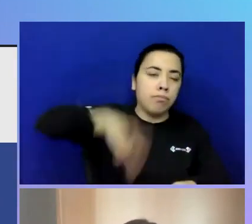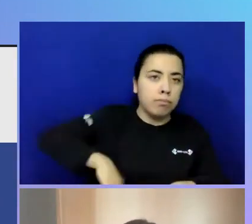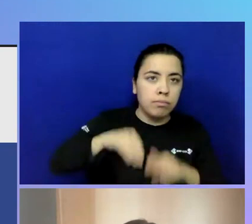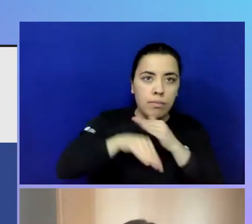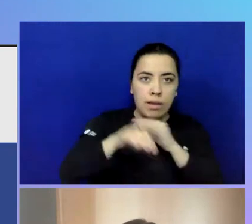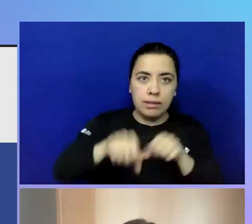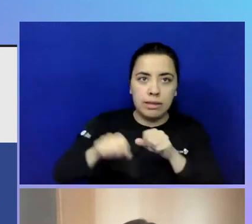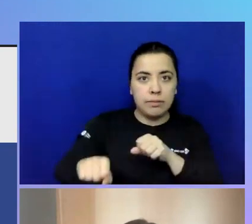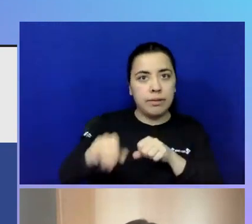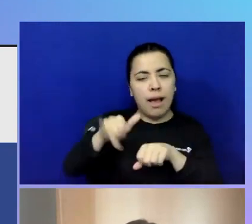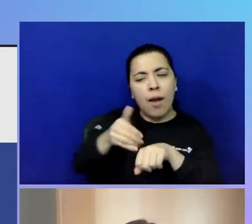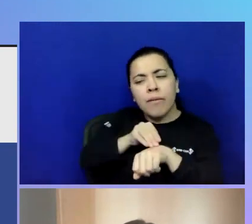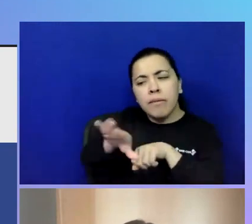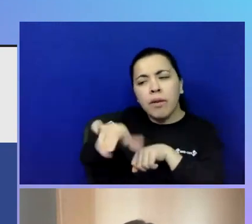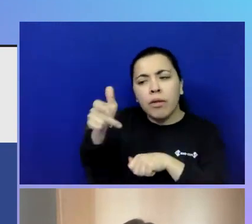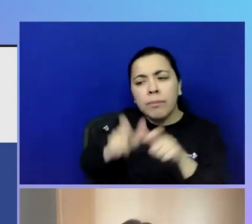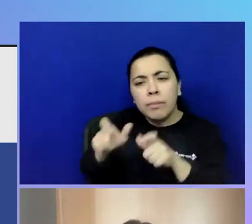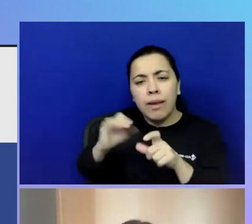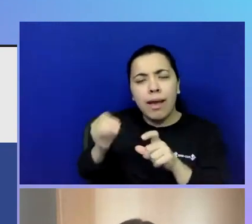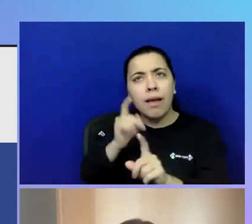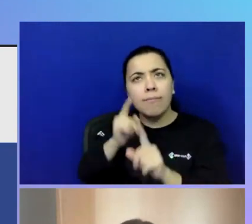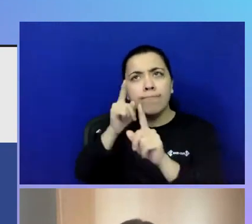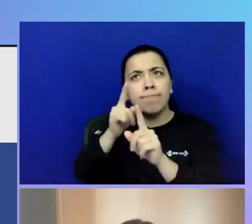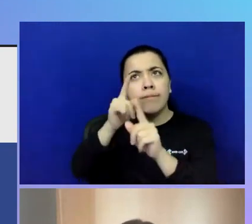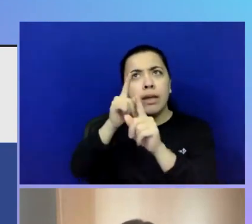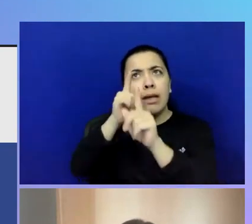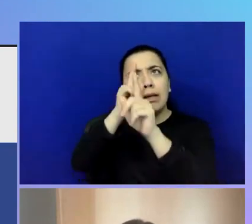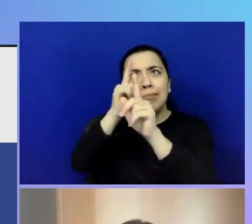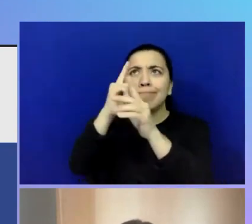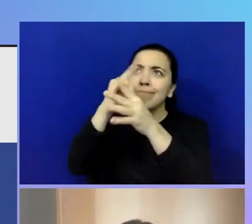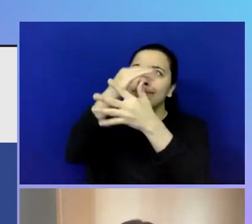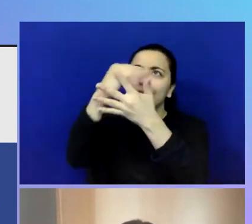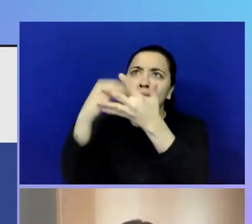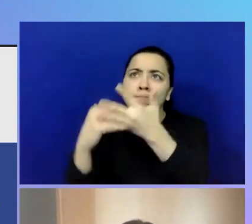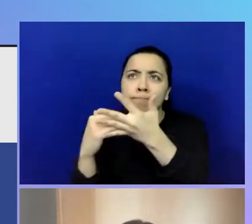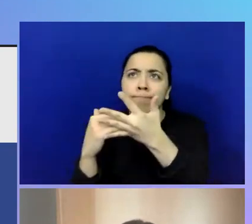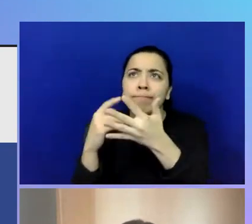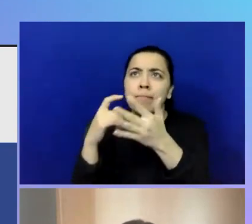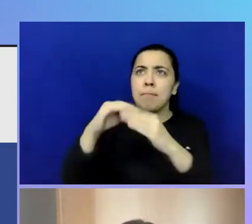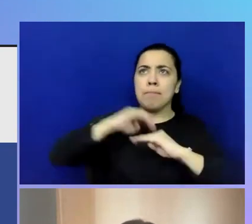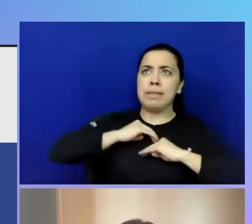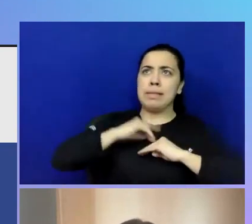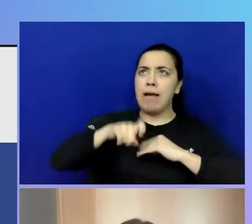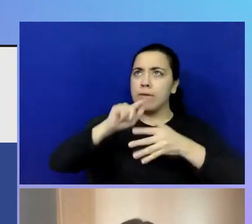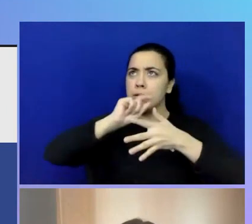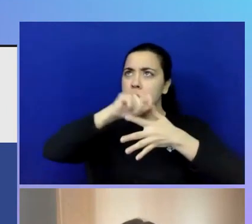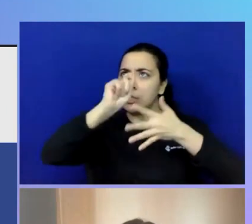strive to meet. So this was about creating a common language and understanding around accessibility. Uh, next up, as